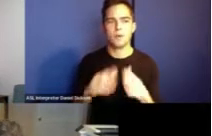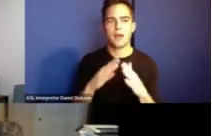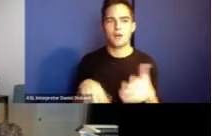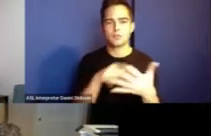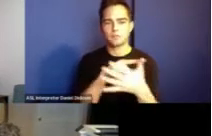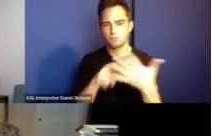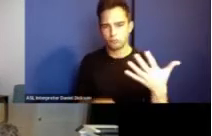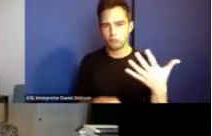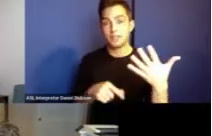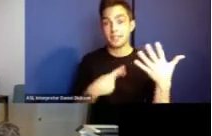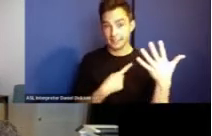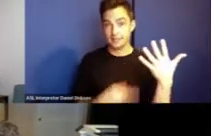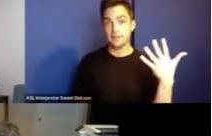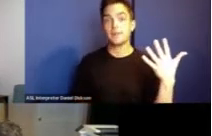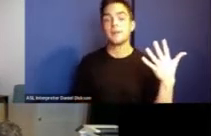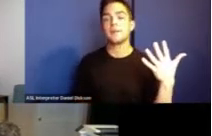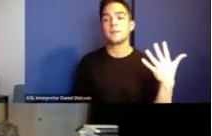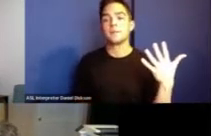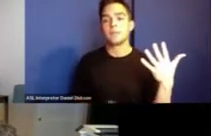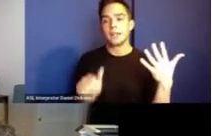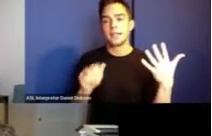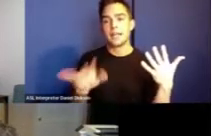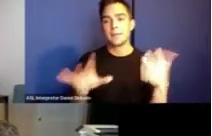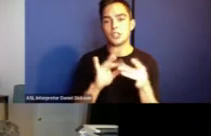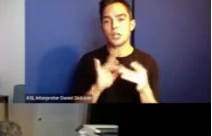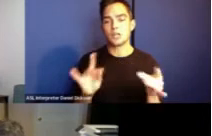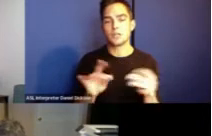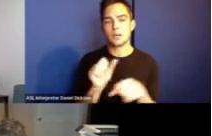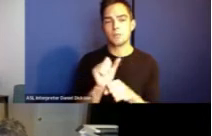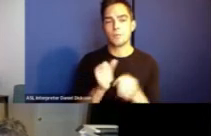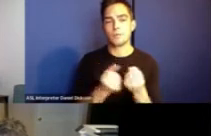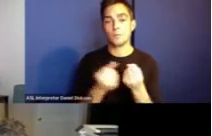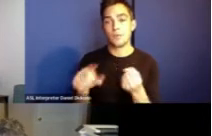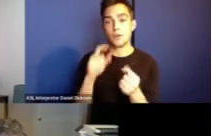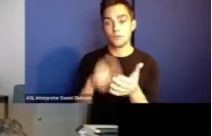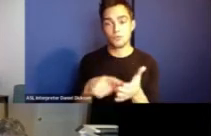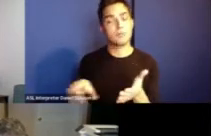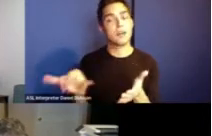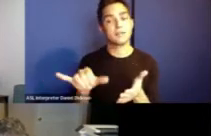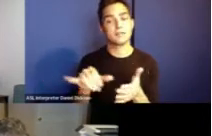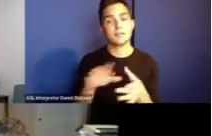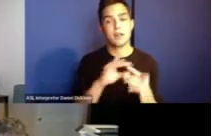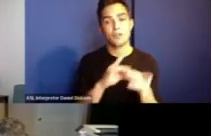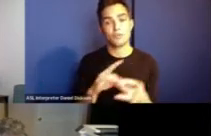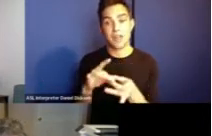with those areas, as Amy shared employment supports were noted as being a thread throughout each area and was formally